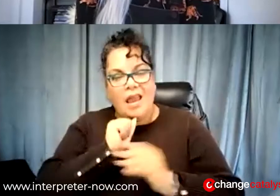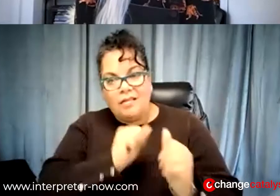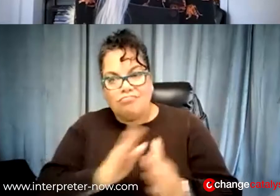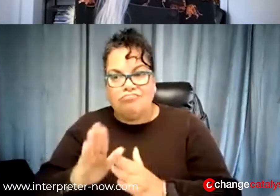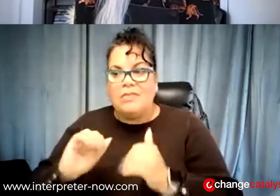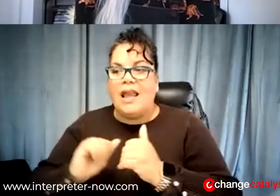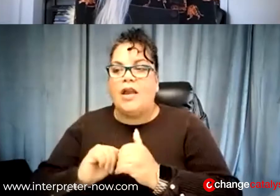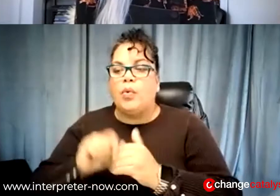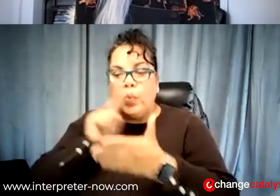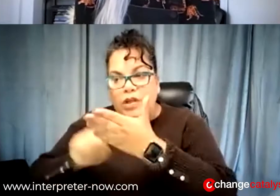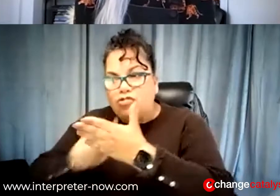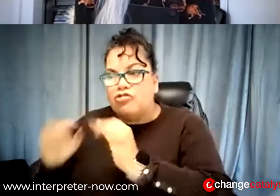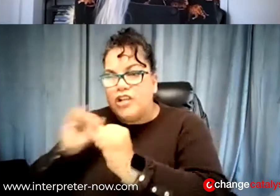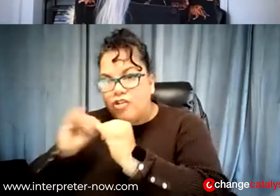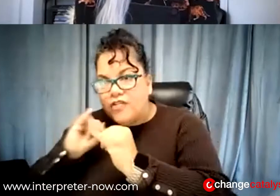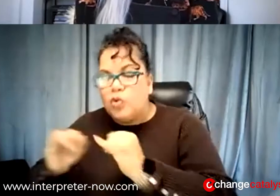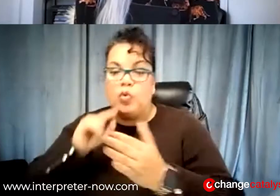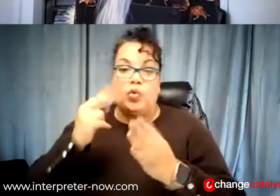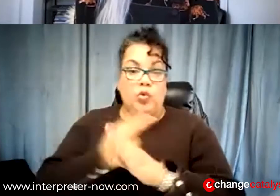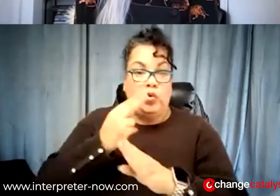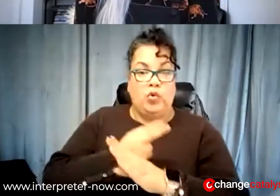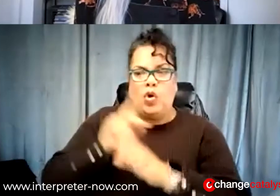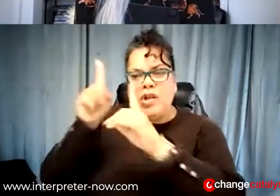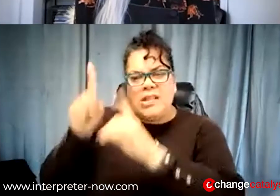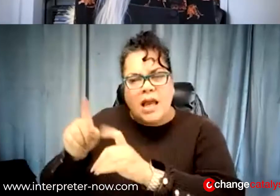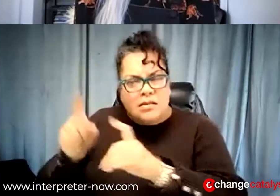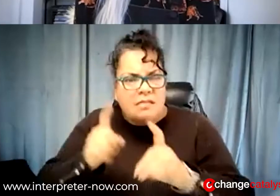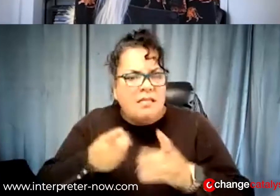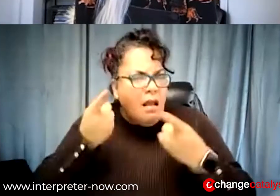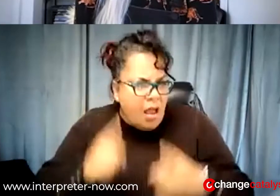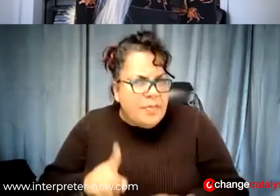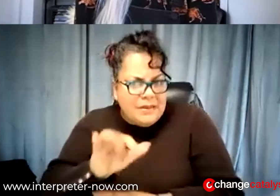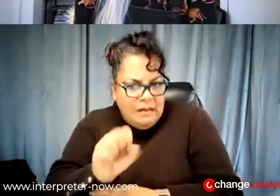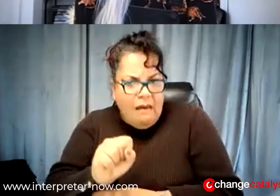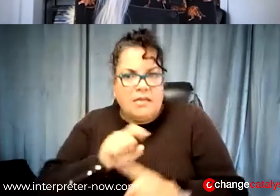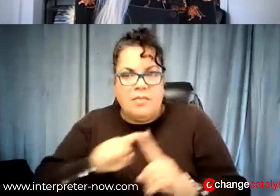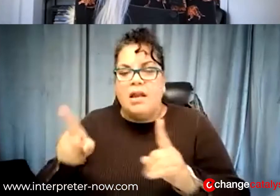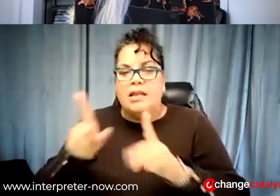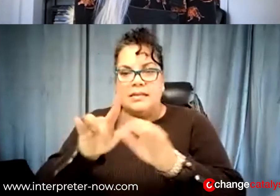user testing, those kinds of things along the way, but also having lots of organic,